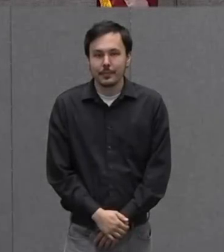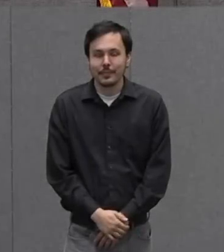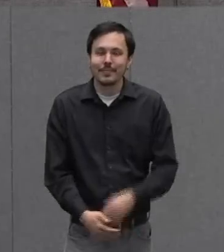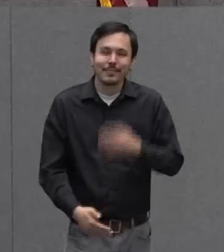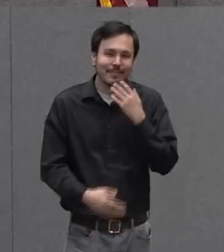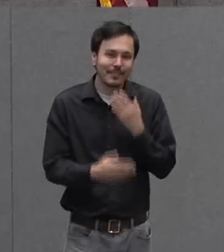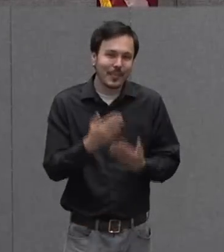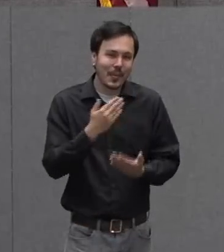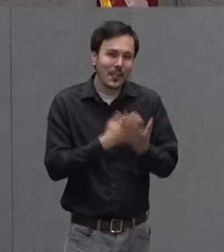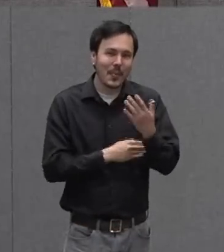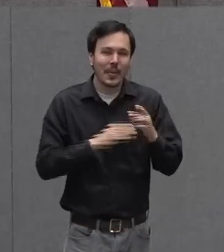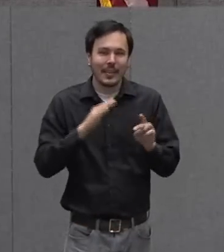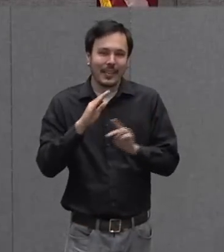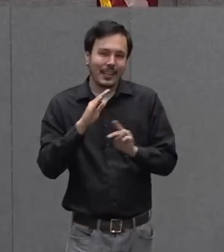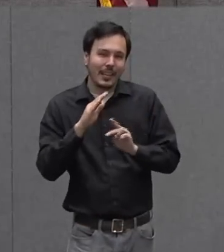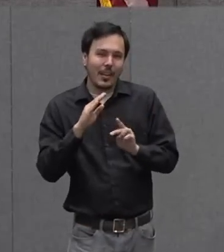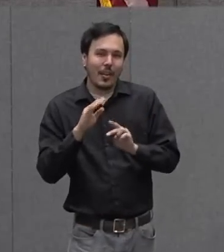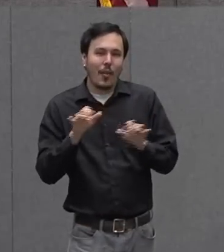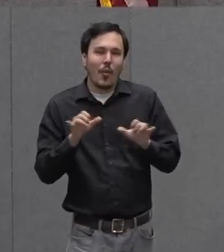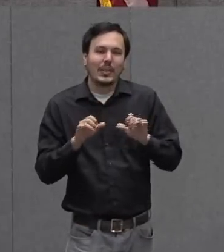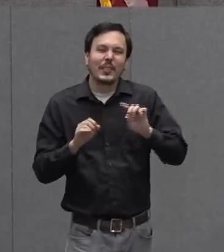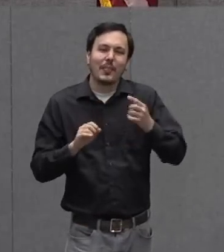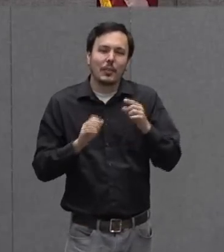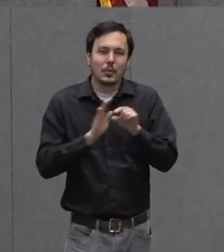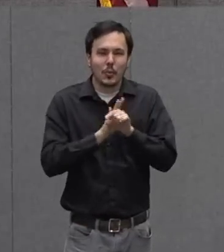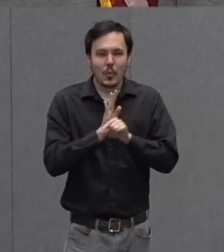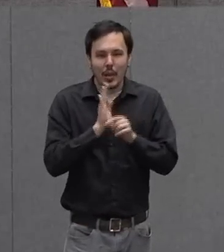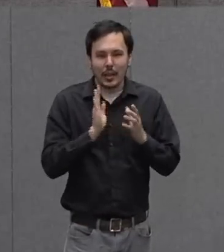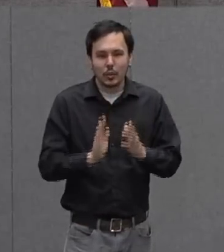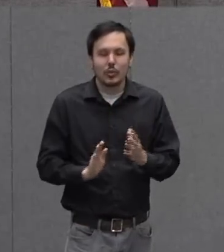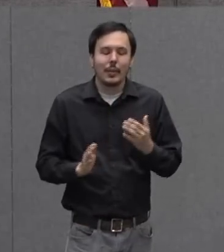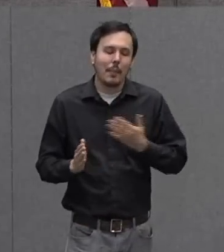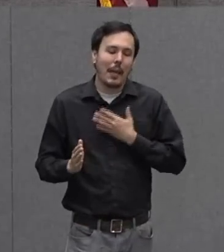Good morning Kindergarten and first graders. I'm so happy to see you again today.